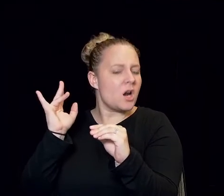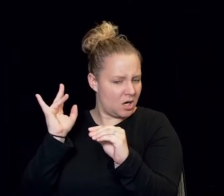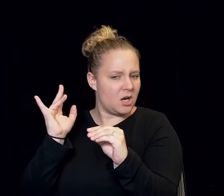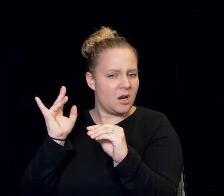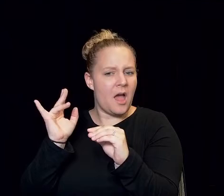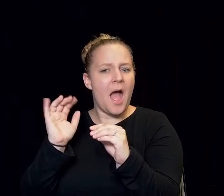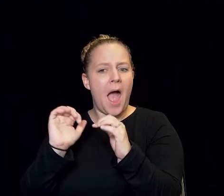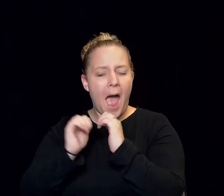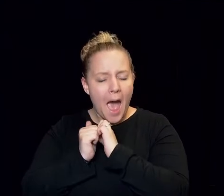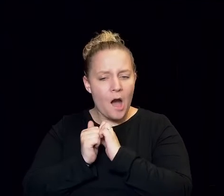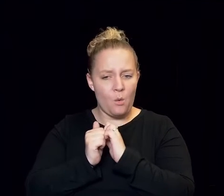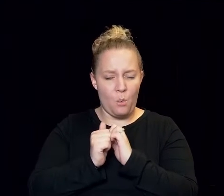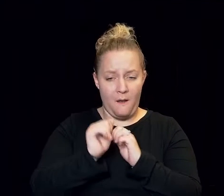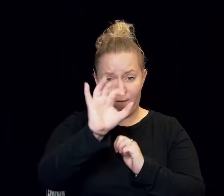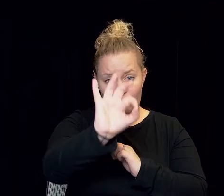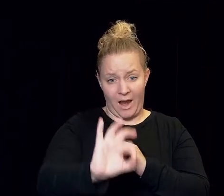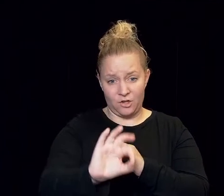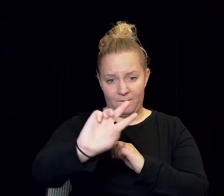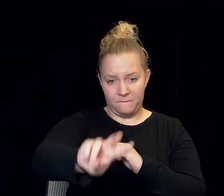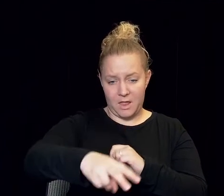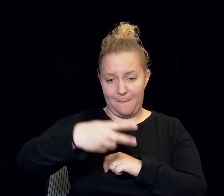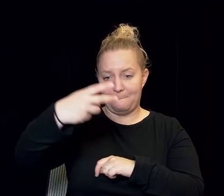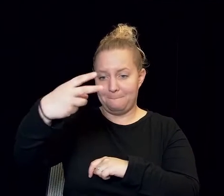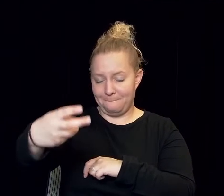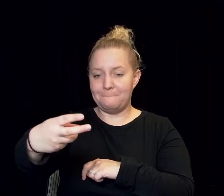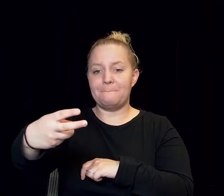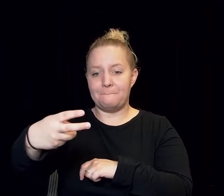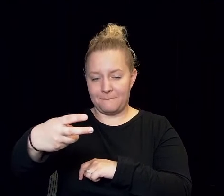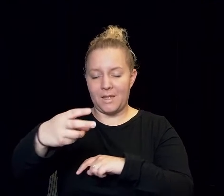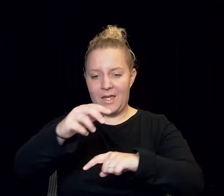that fraction. So, the numerator is now in the denominator and denominator's now in the numerator.